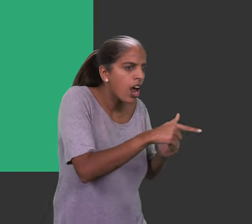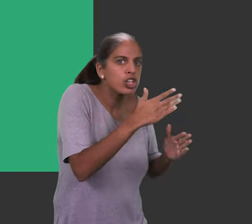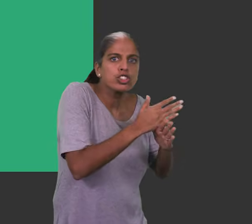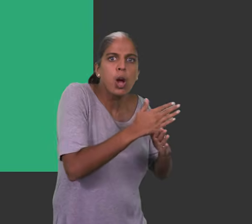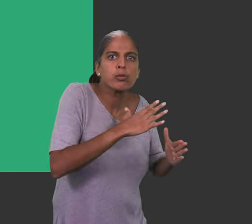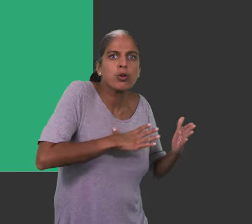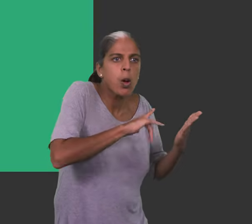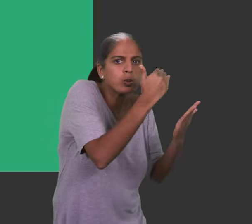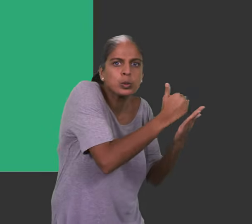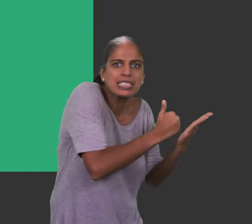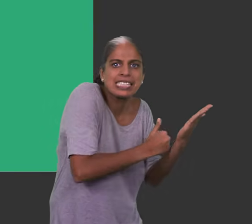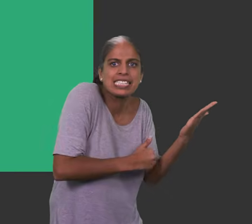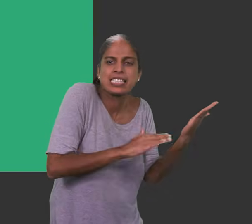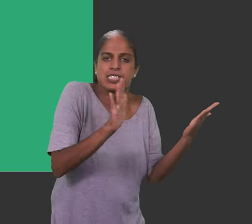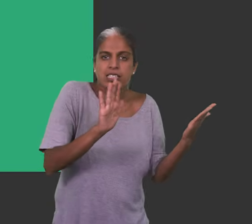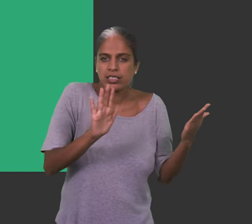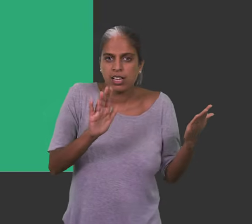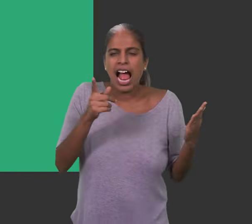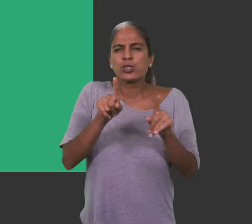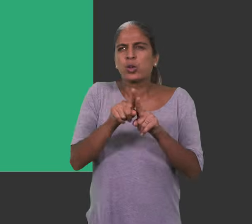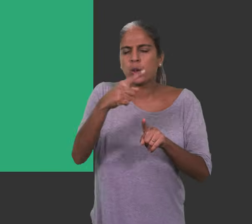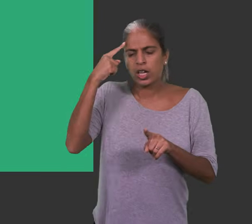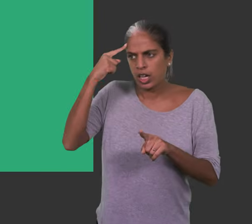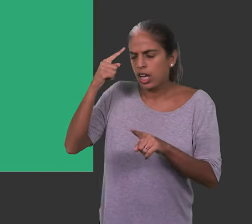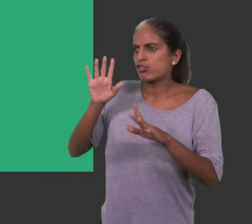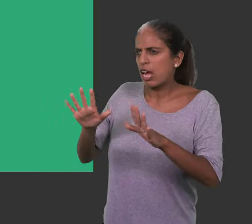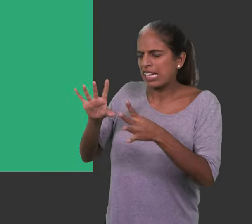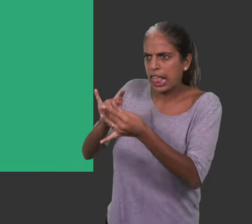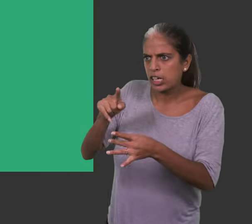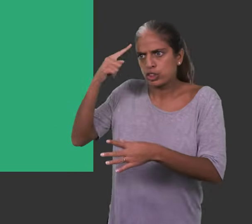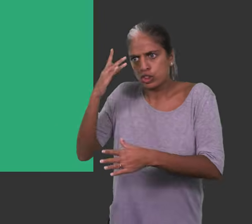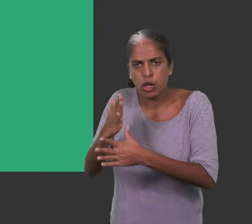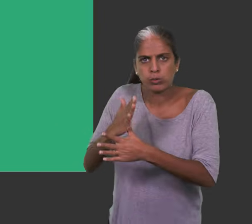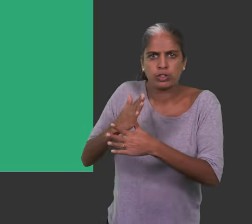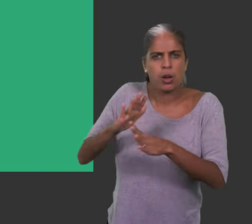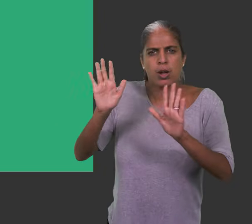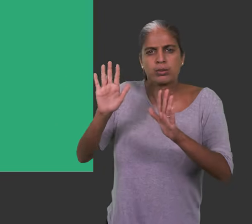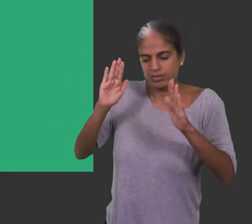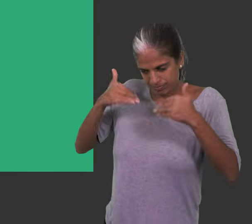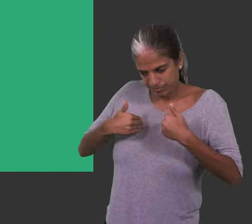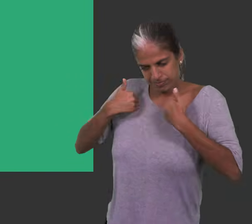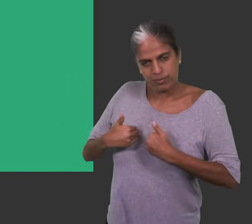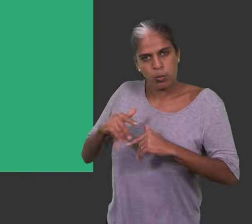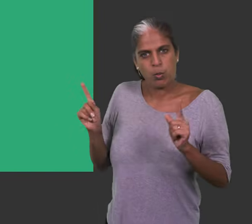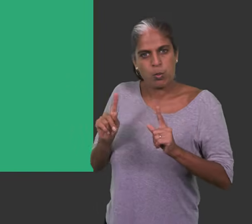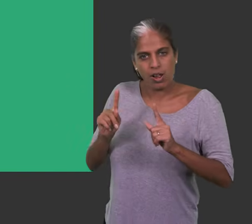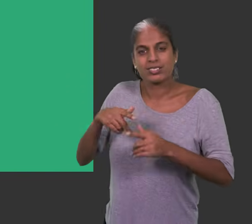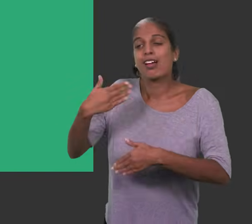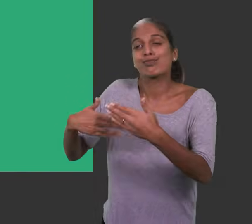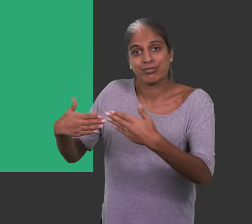rather than the specific requirements of the particular job. So, don’t think too much about the job itself as you go on to complete the test.